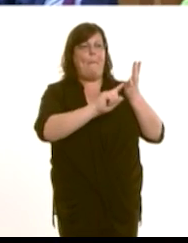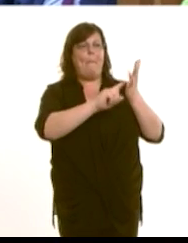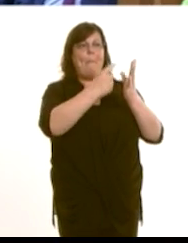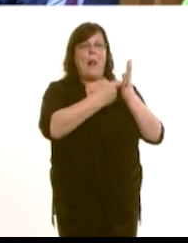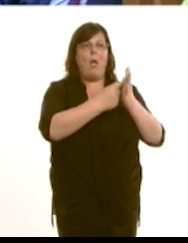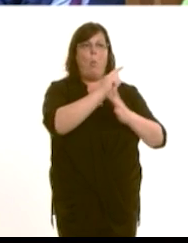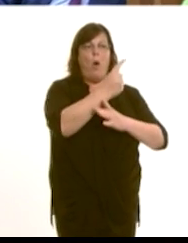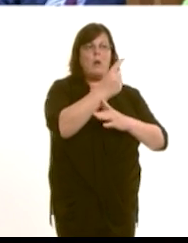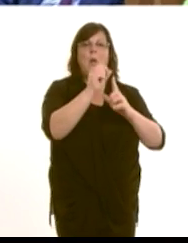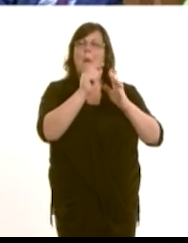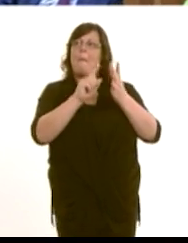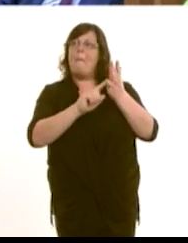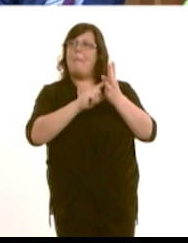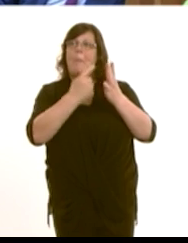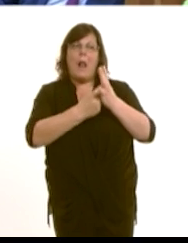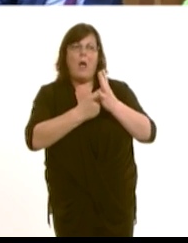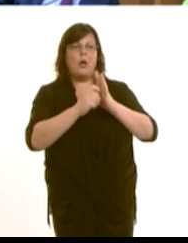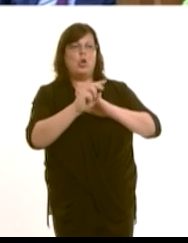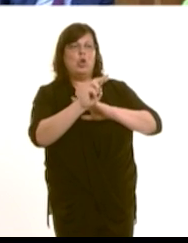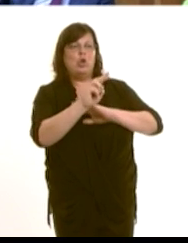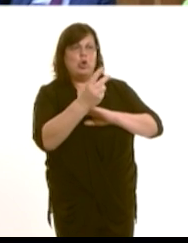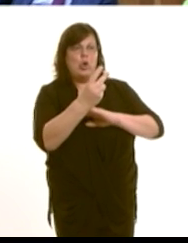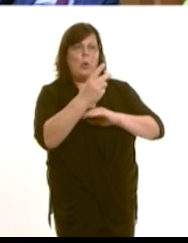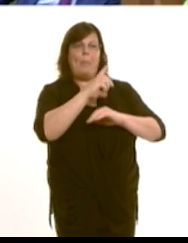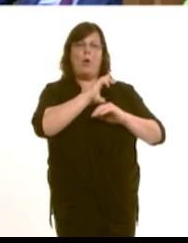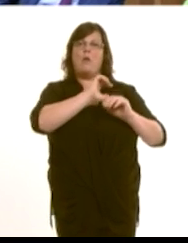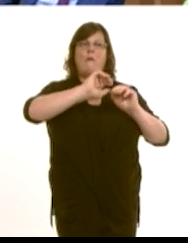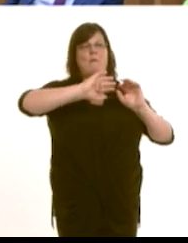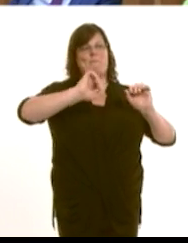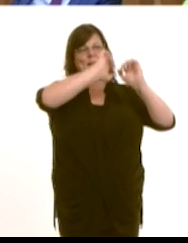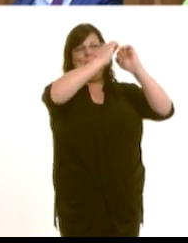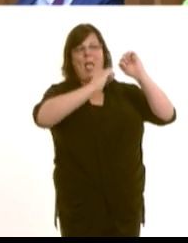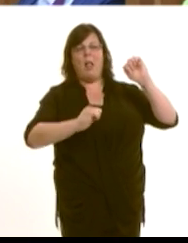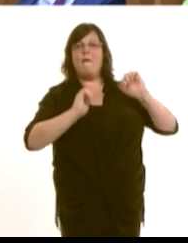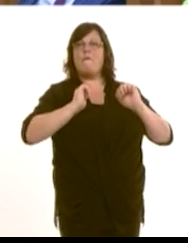But that pillar 2 funding has been crucial for rural regeneration, controversial as it isóthe allocations.